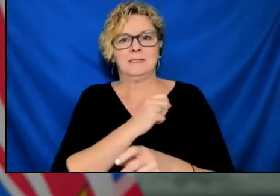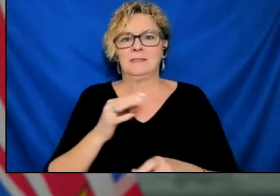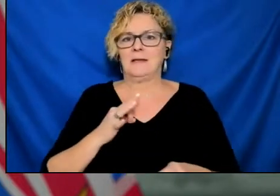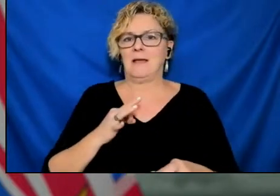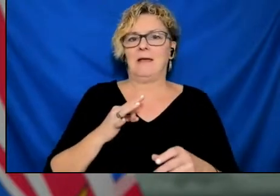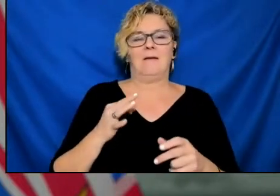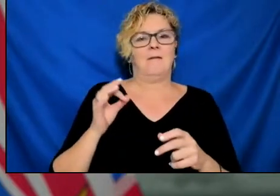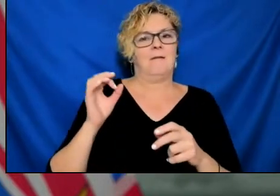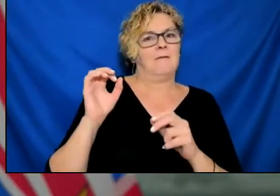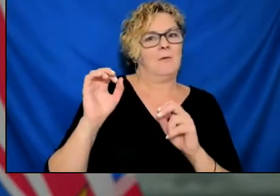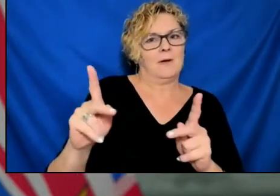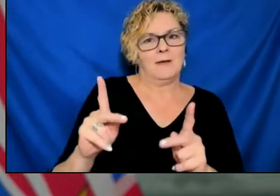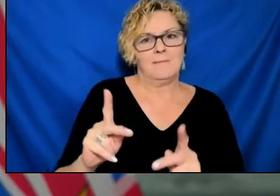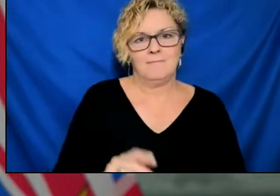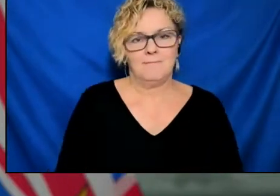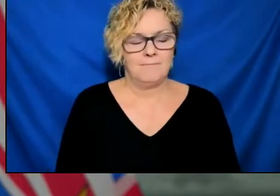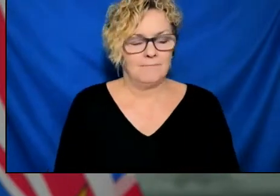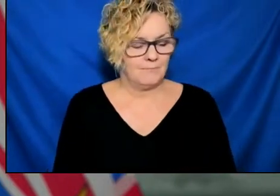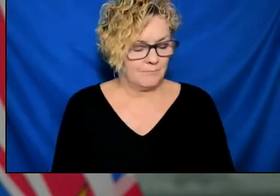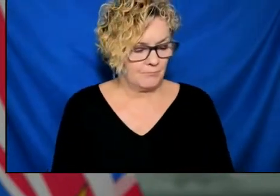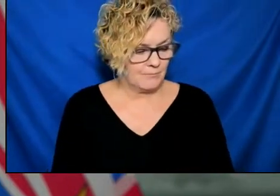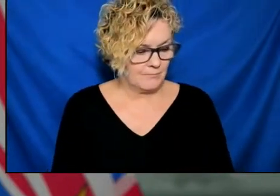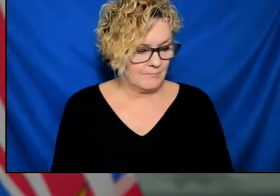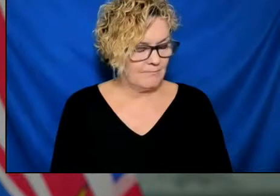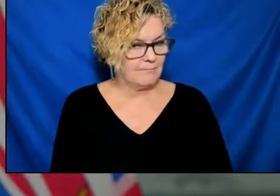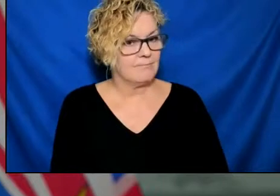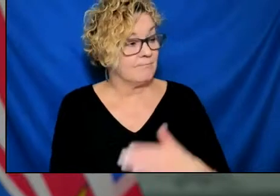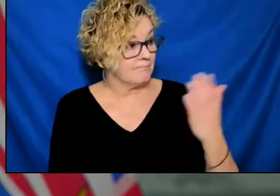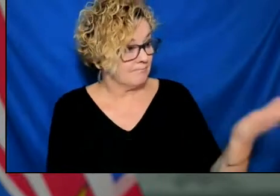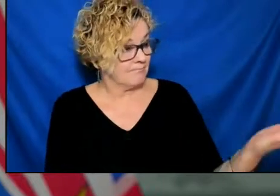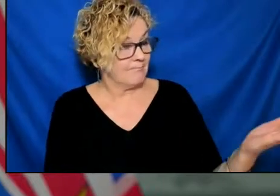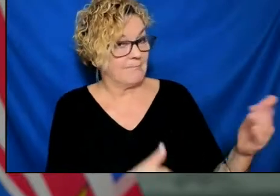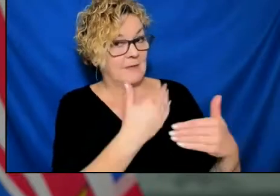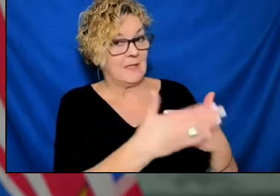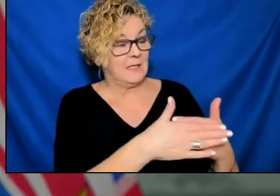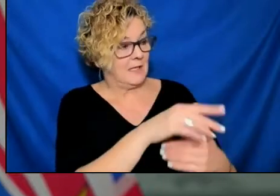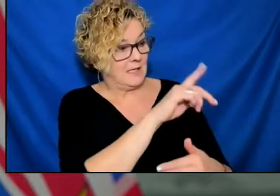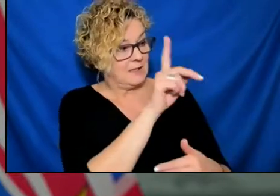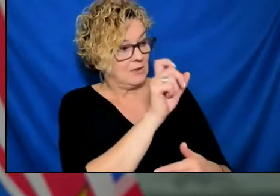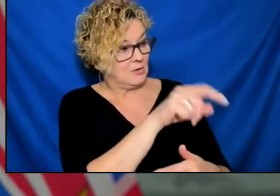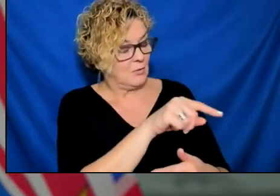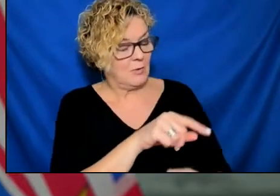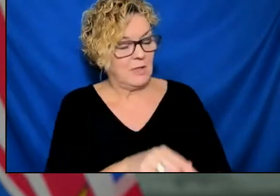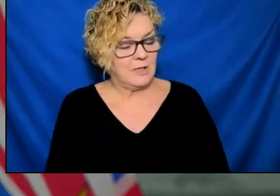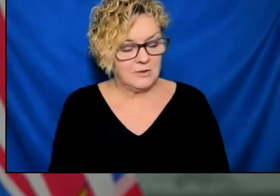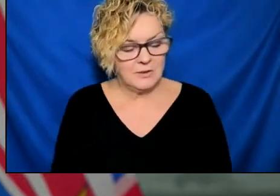question is from Lisa used the city news.